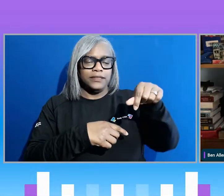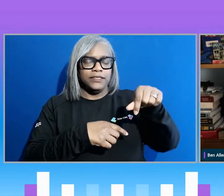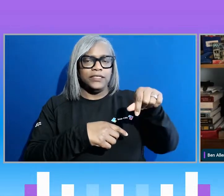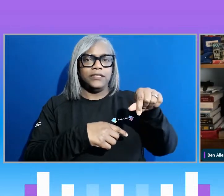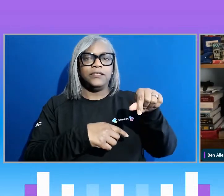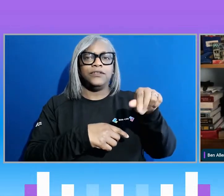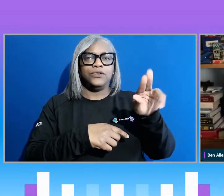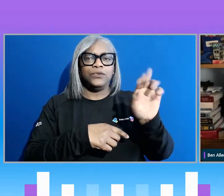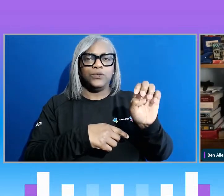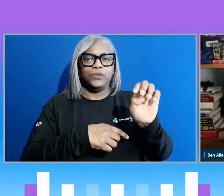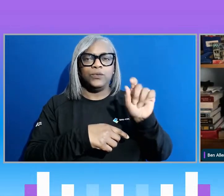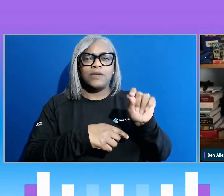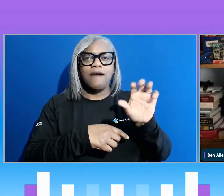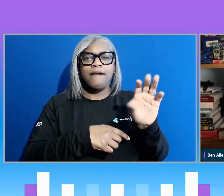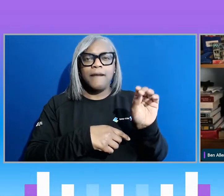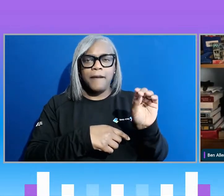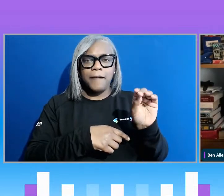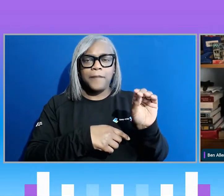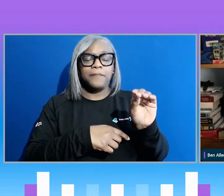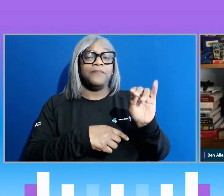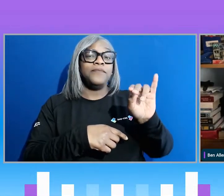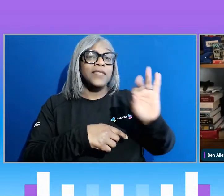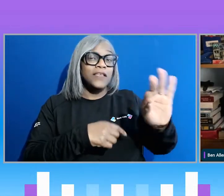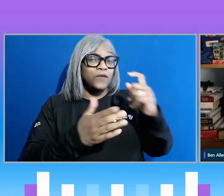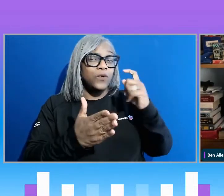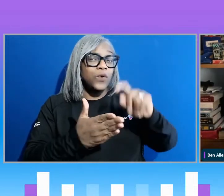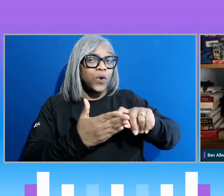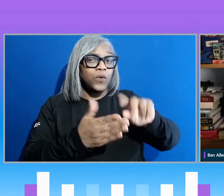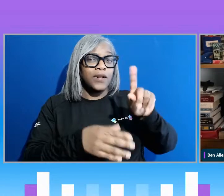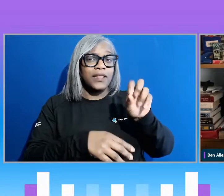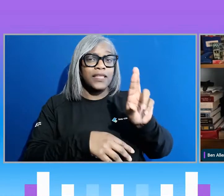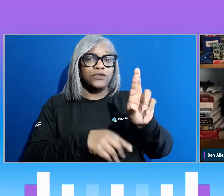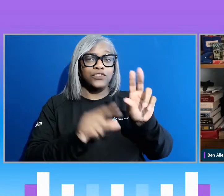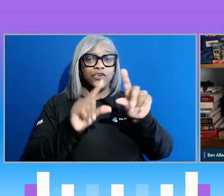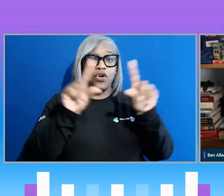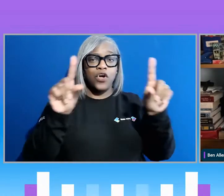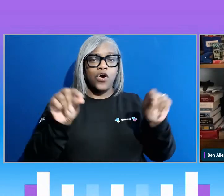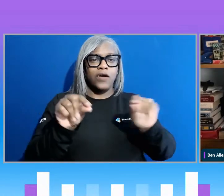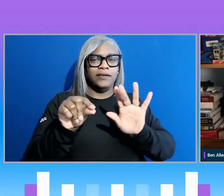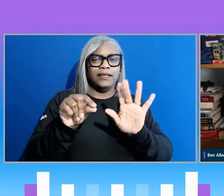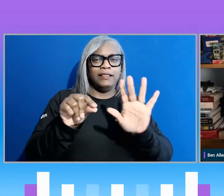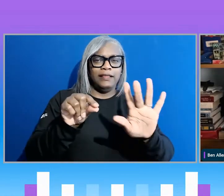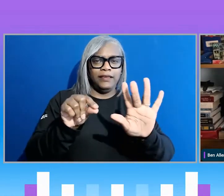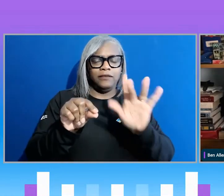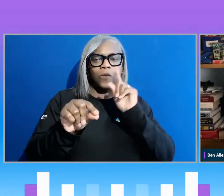find there's a linter card. And if you click on that linter card